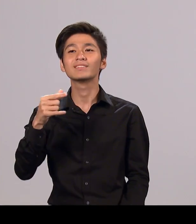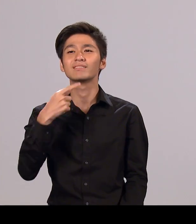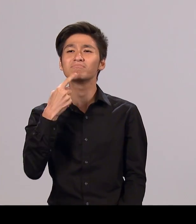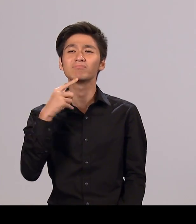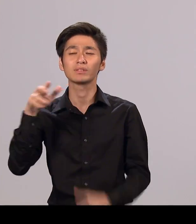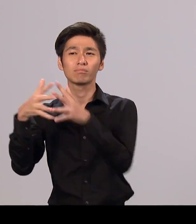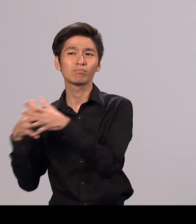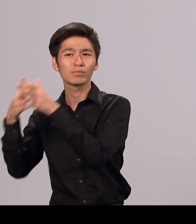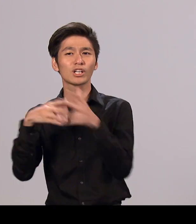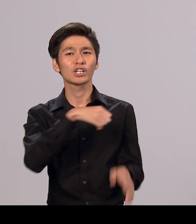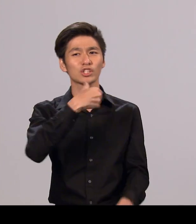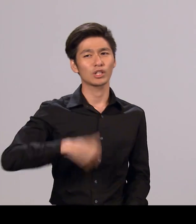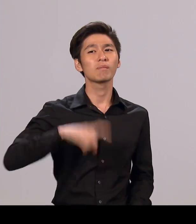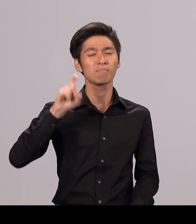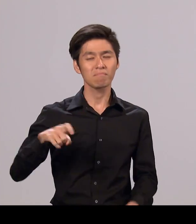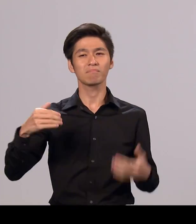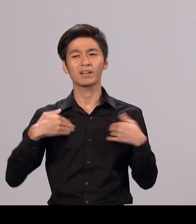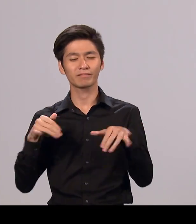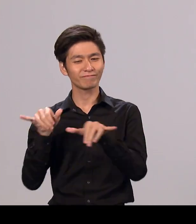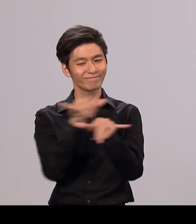That is precisely what Singapore's trying to be.